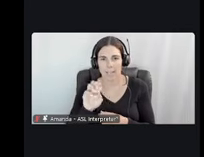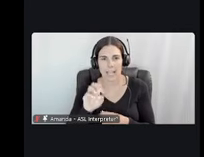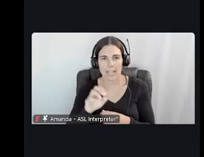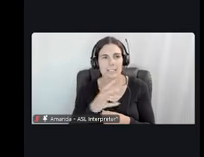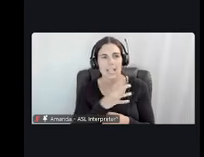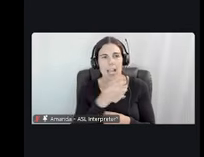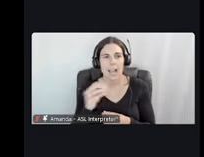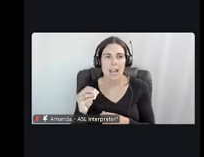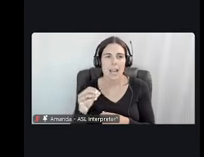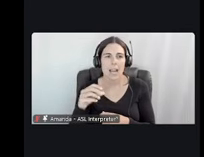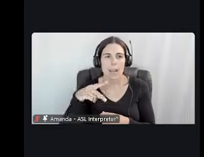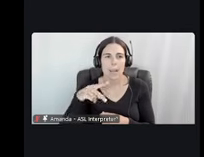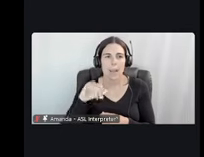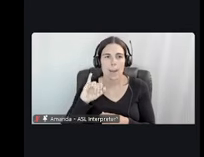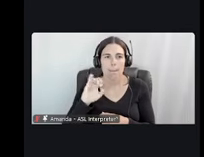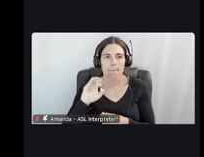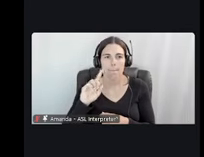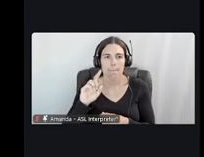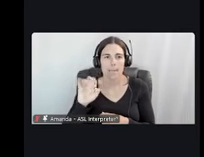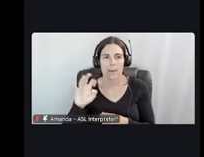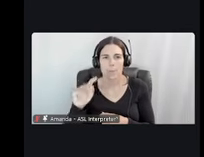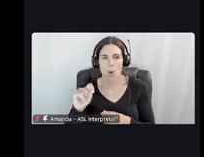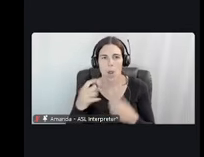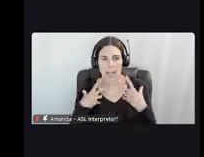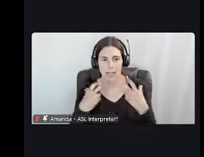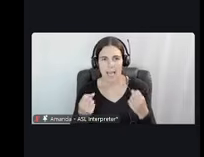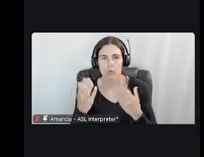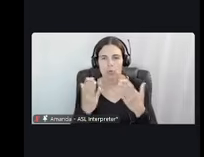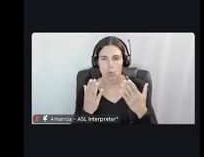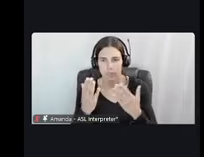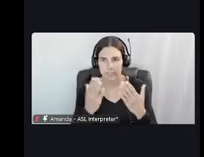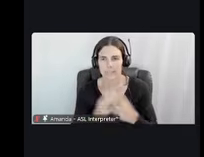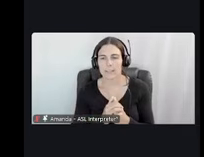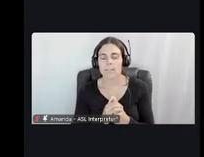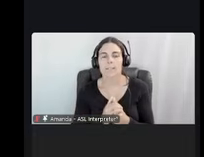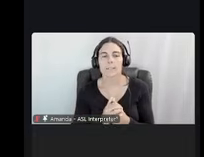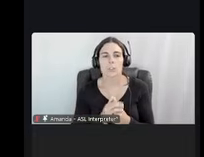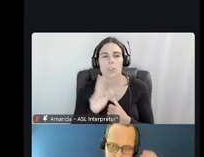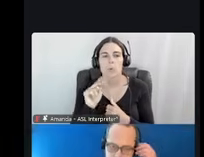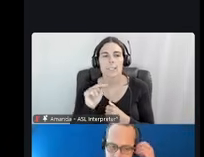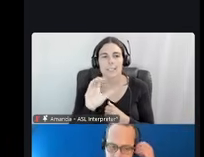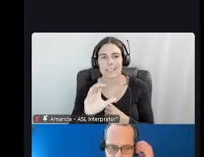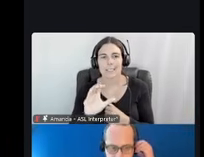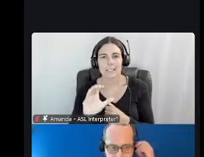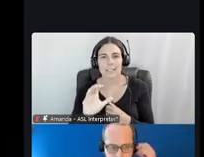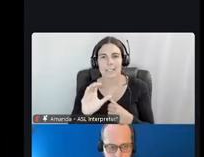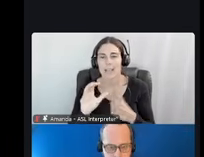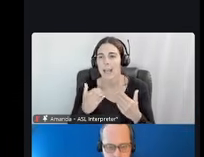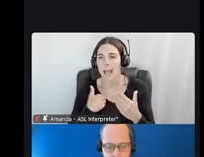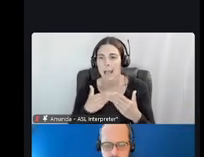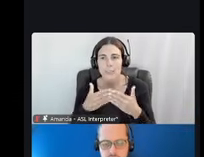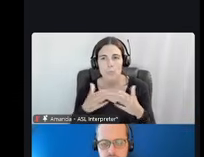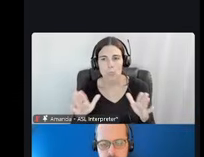strengths to the table. UNCC Health provides broad regional healthcare infrastructure and clinical